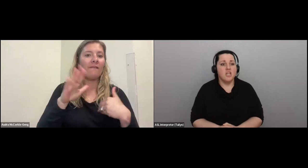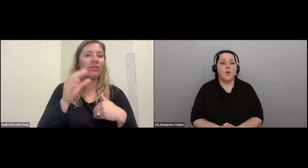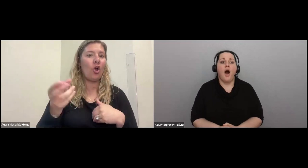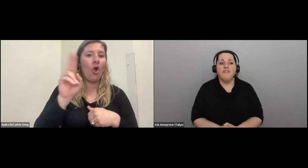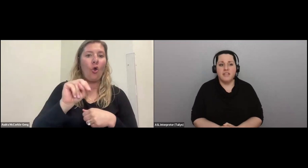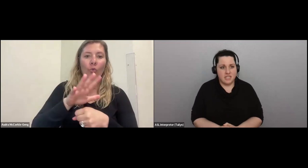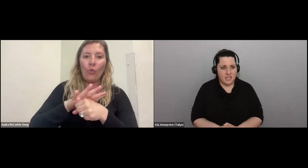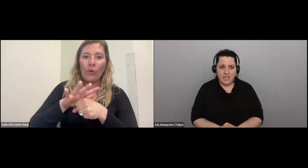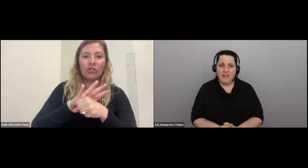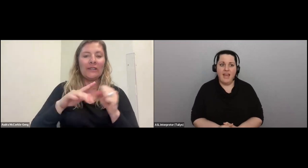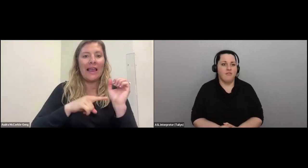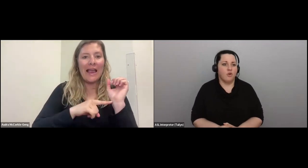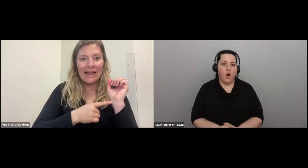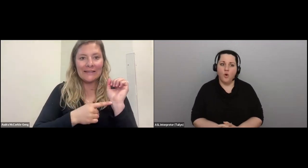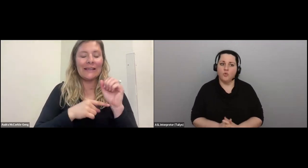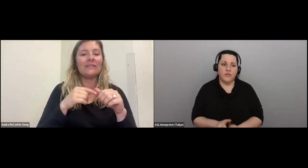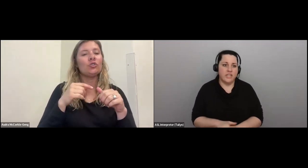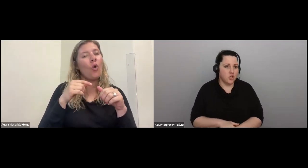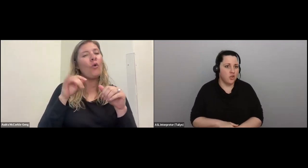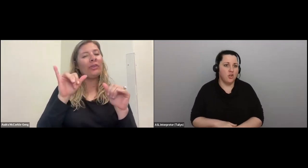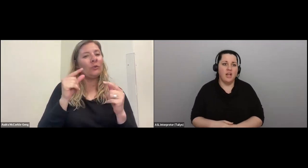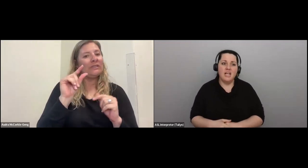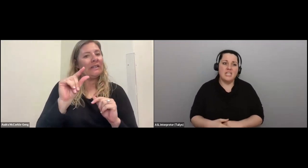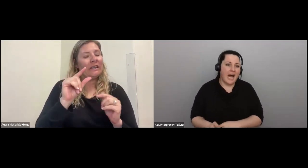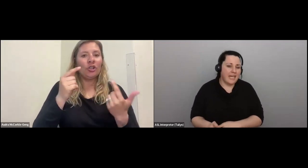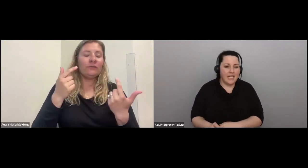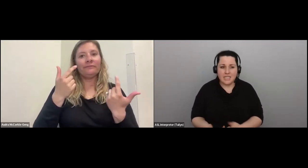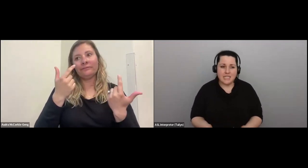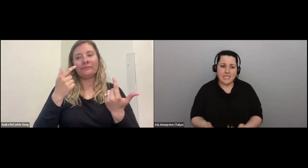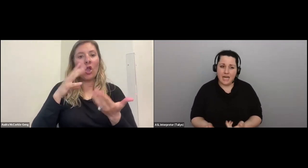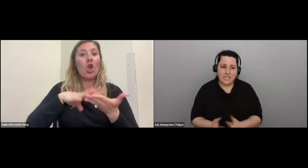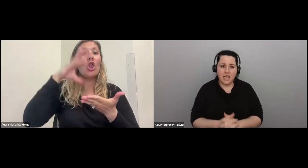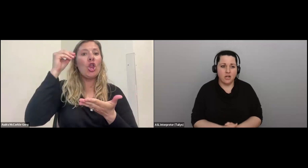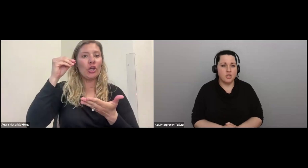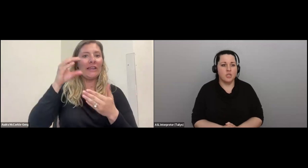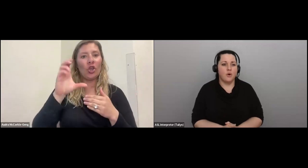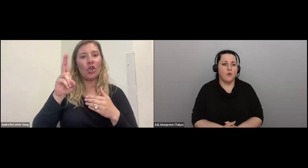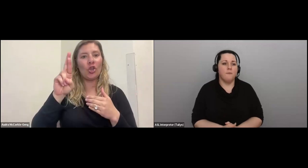ASL Interpreter (Tailyn): So obviously they have their own regional dialects and signs there. So